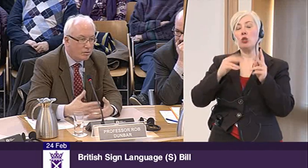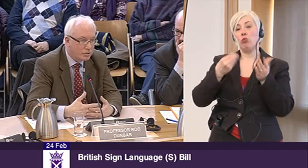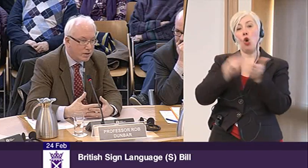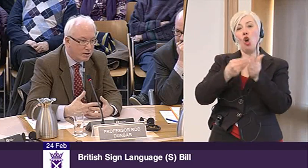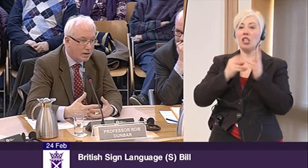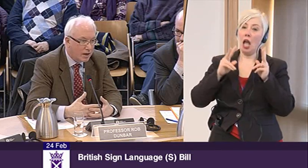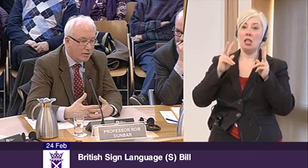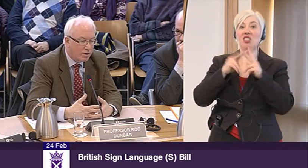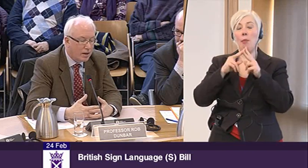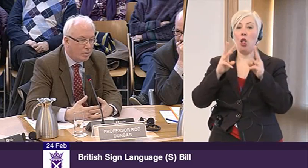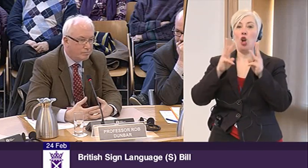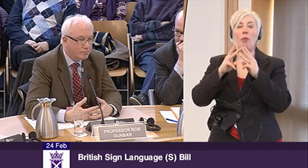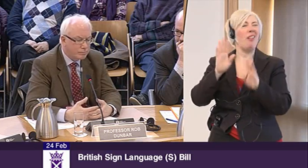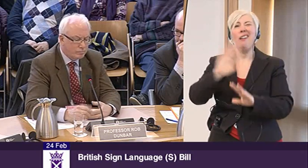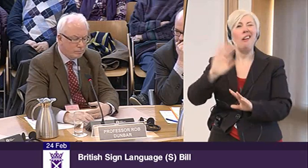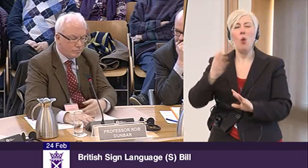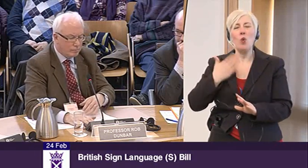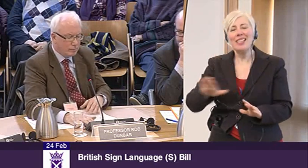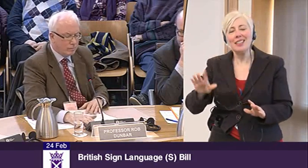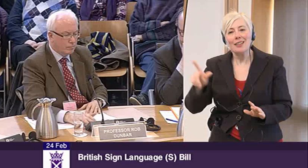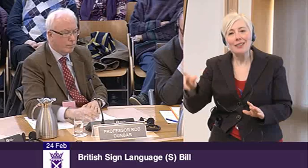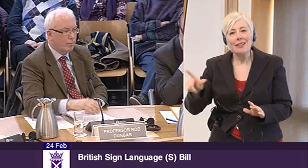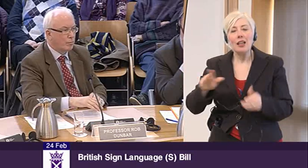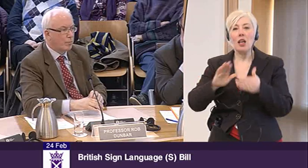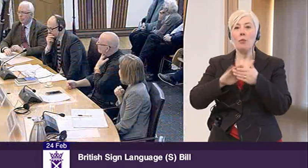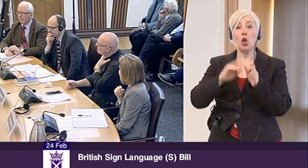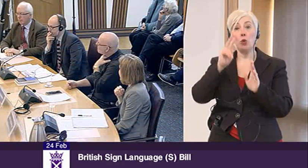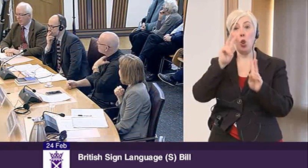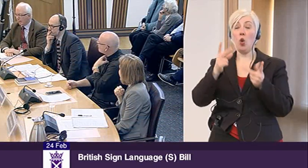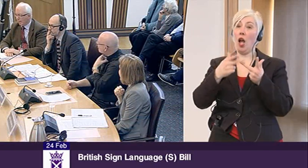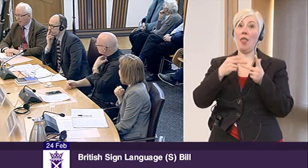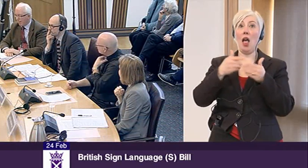for additional services for other language communities.